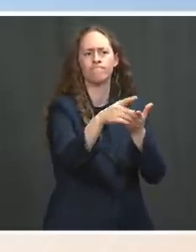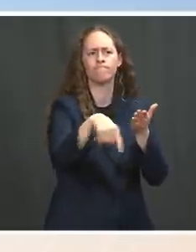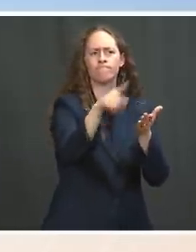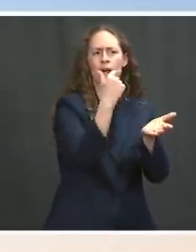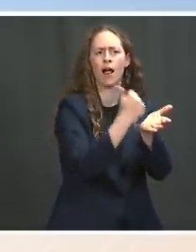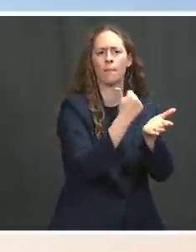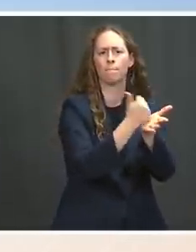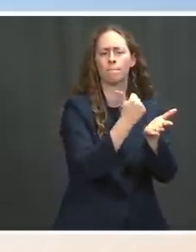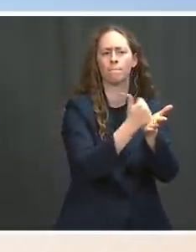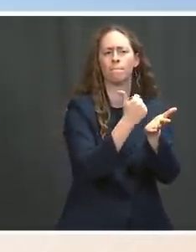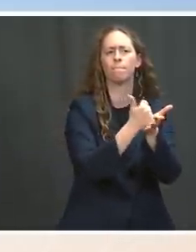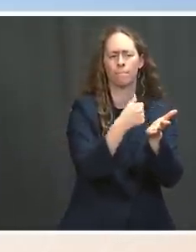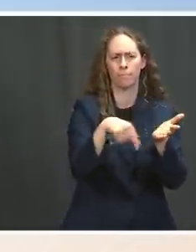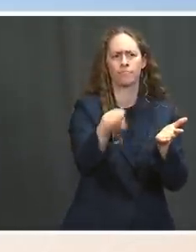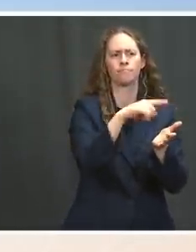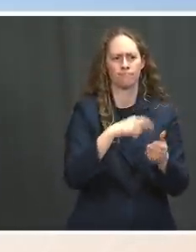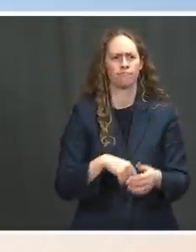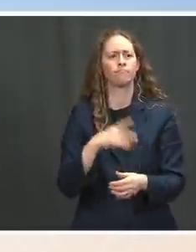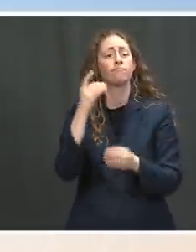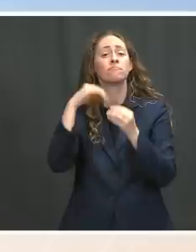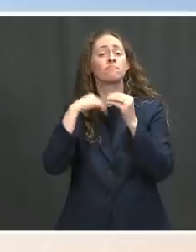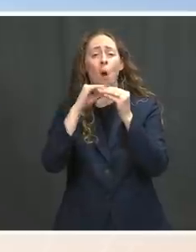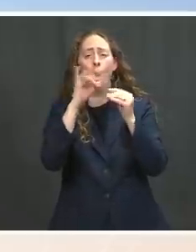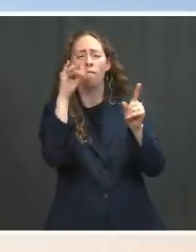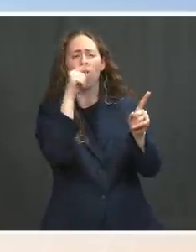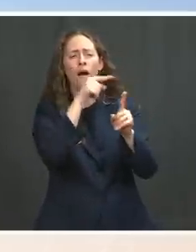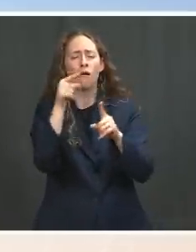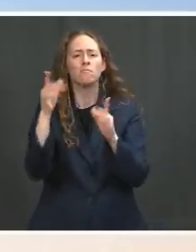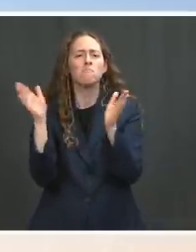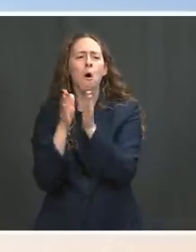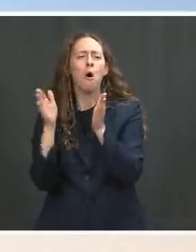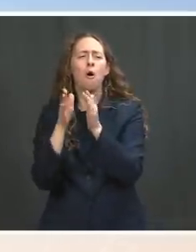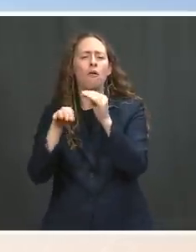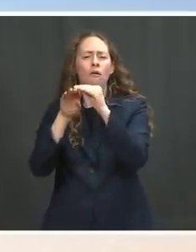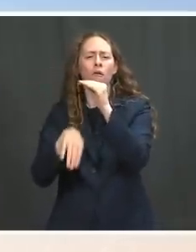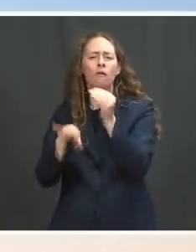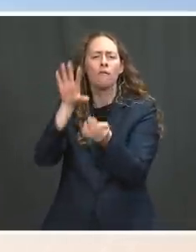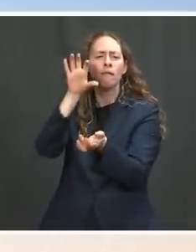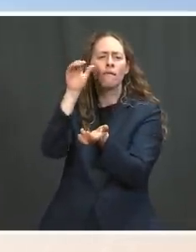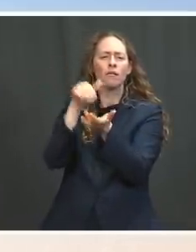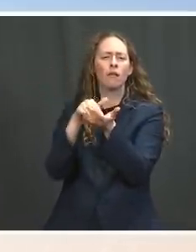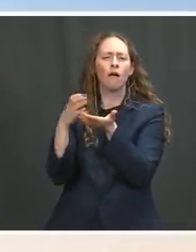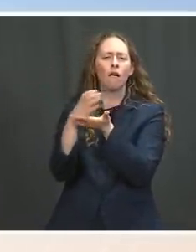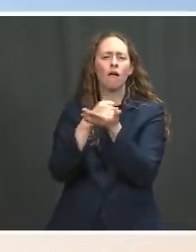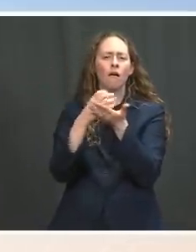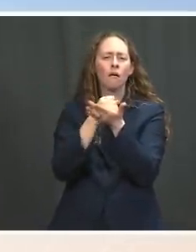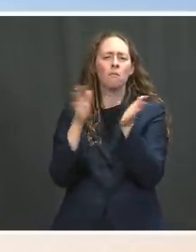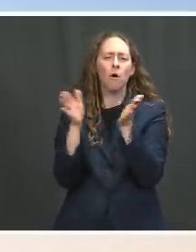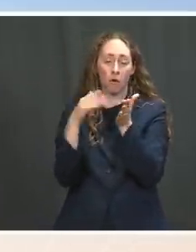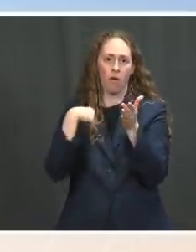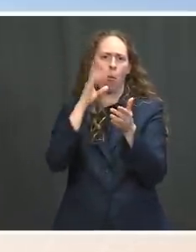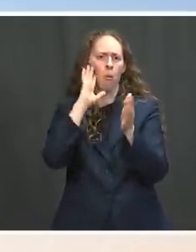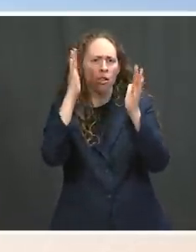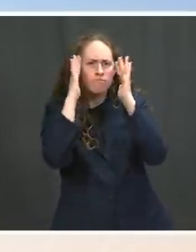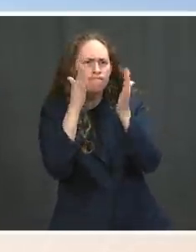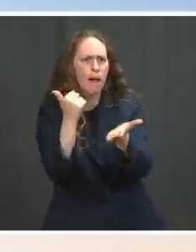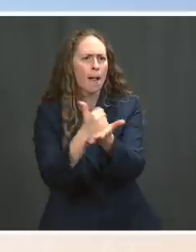bars, food trucks, and other dining establishments -- have access to those funds. Go ahead, Jonathan. The Press: Thank you, Jen. First, just wondering --